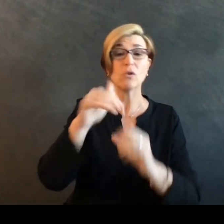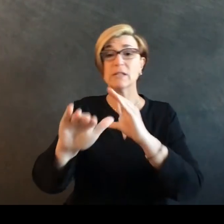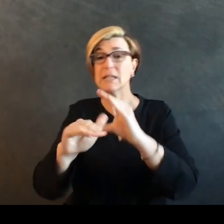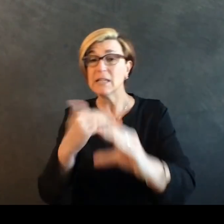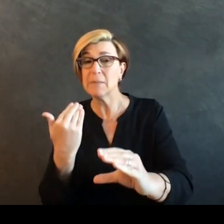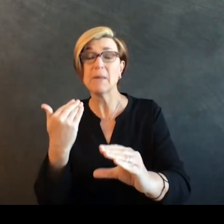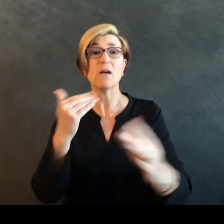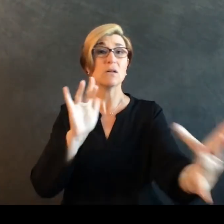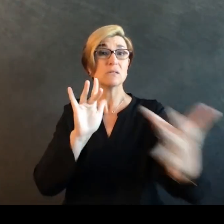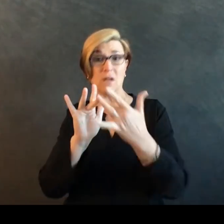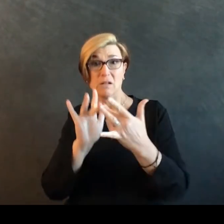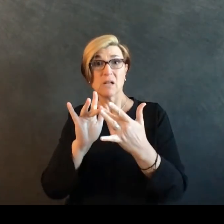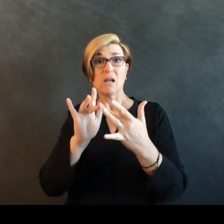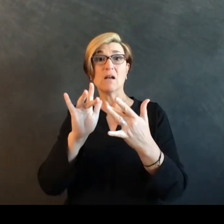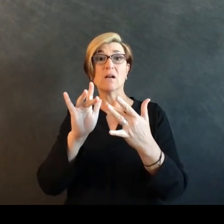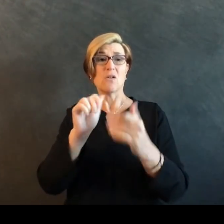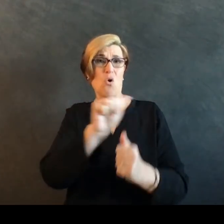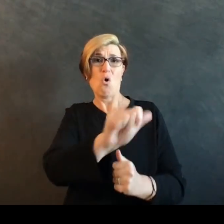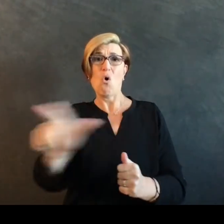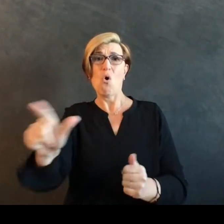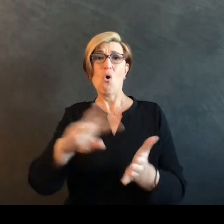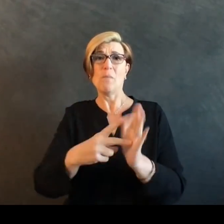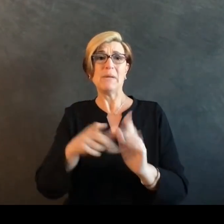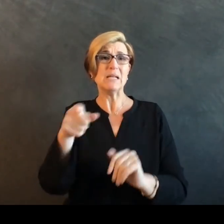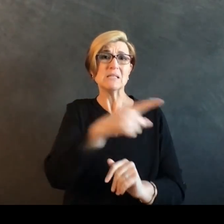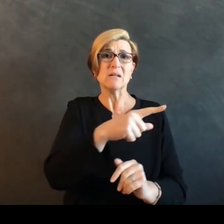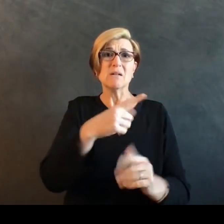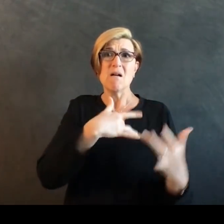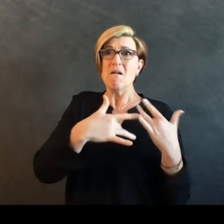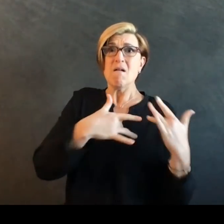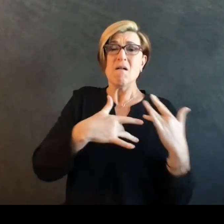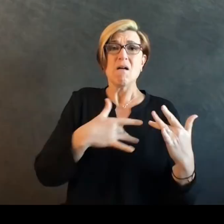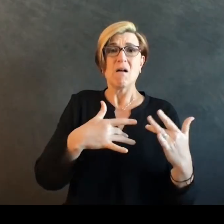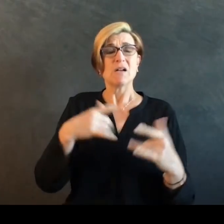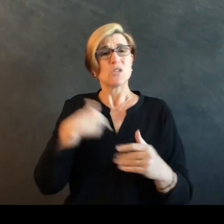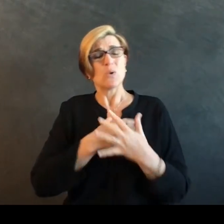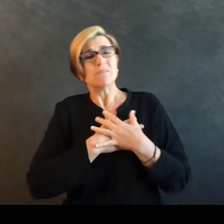and the communities they support are on the other side our most important